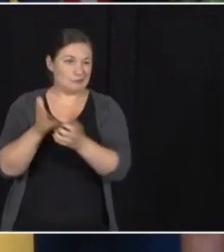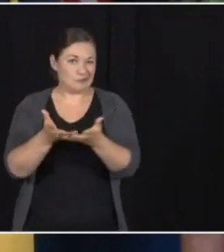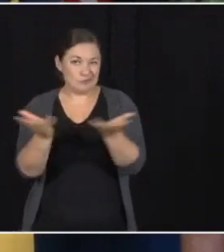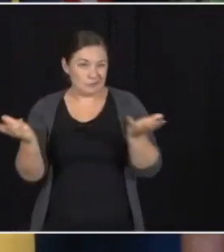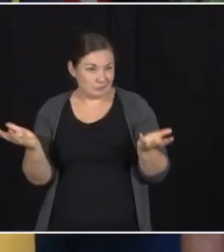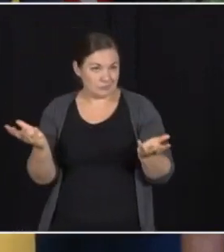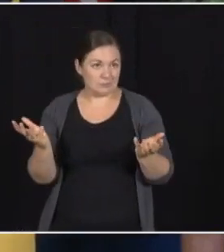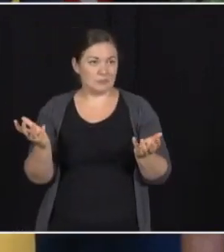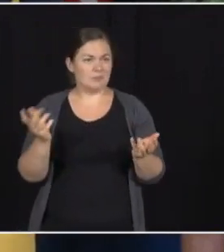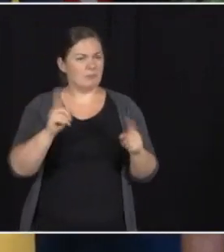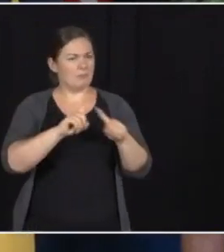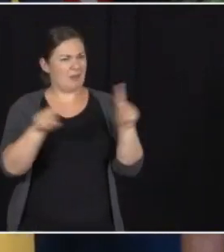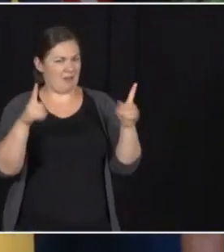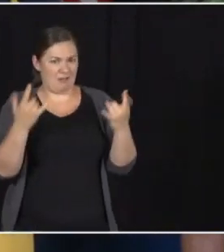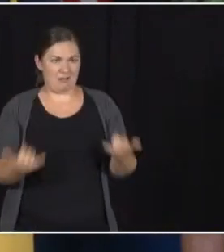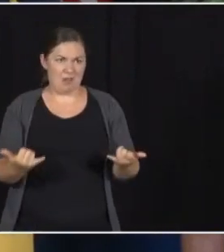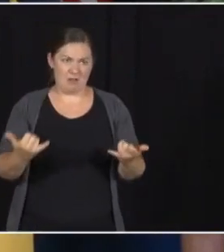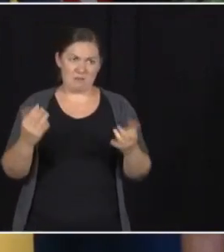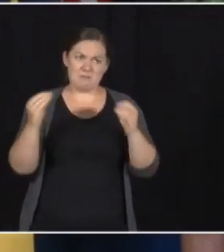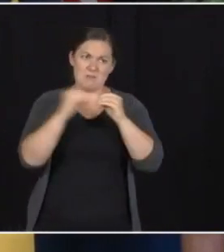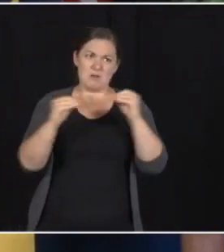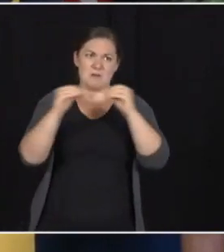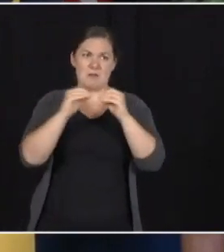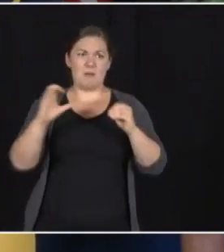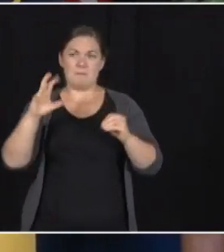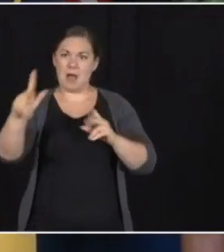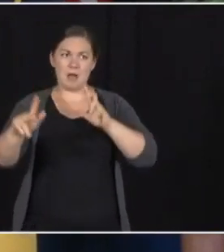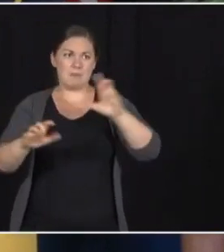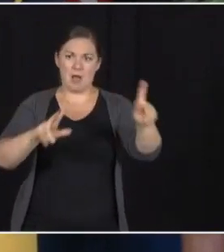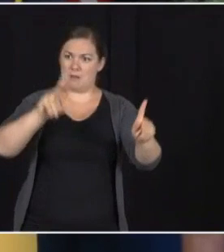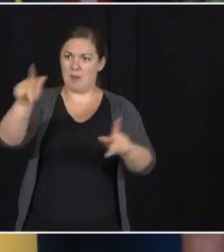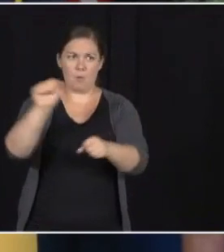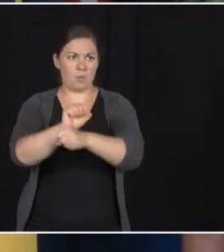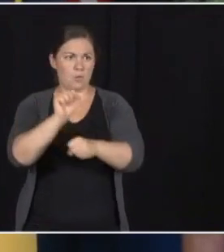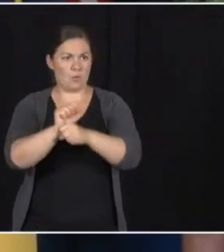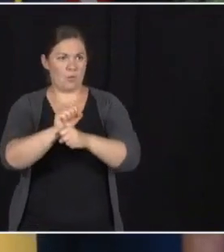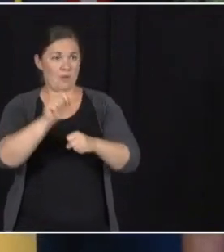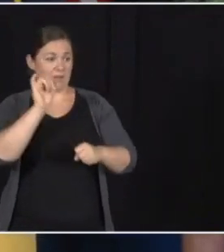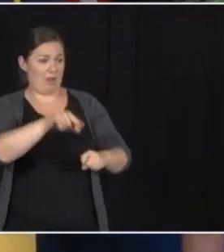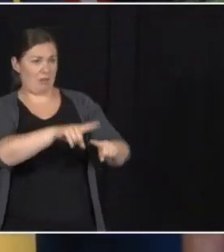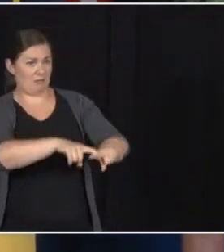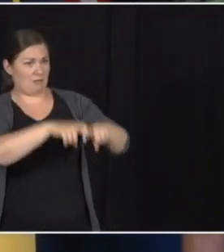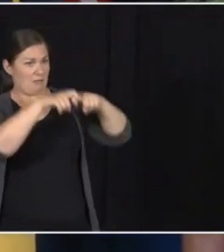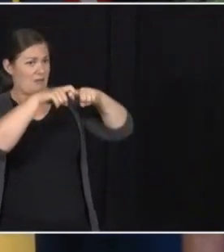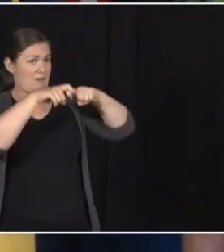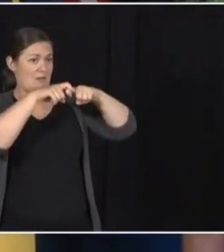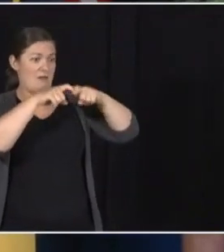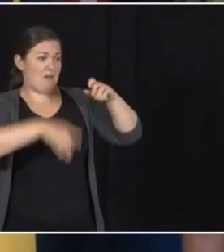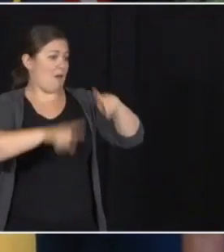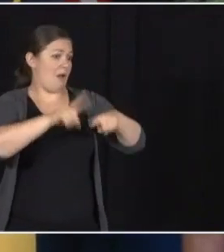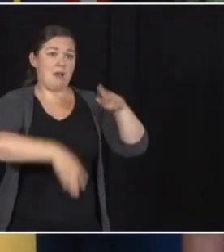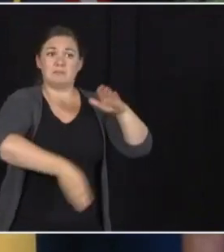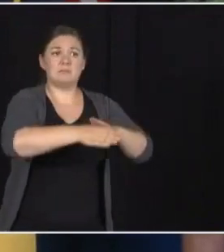new residential eviction orders will be issued. We've been hearing for some people and their wondering with more people working again, when does this residential eviction